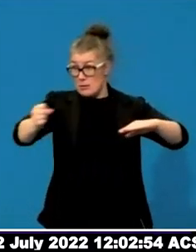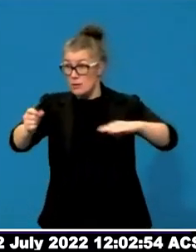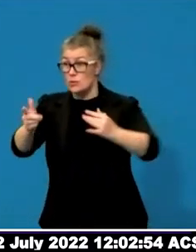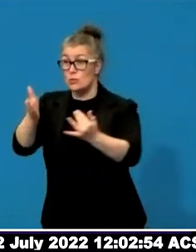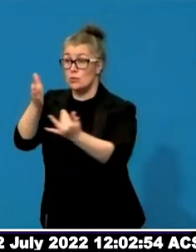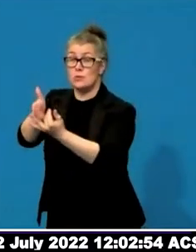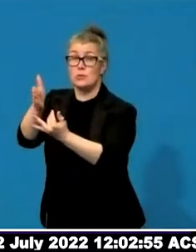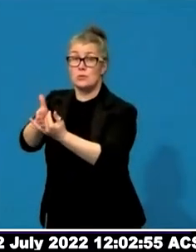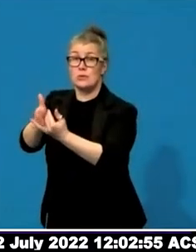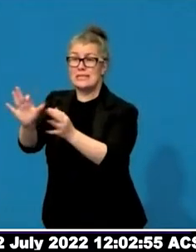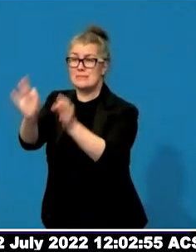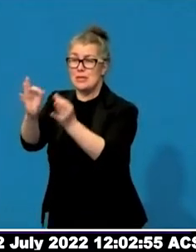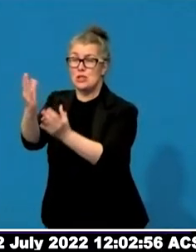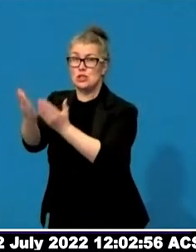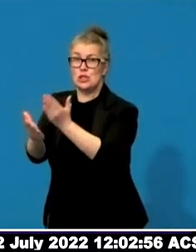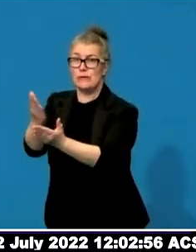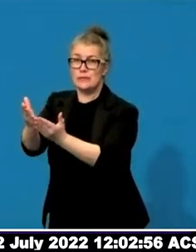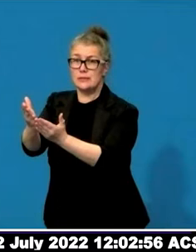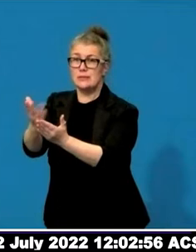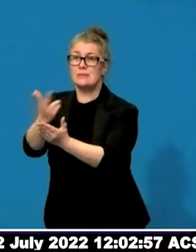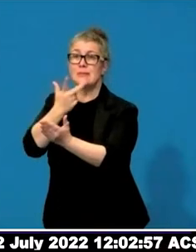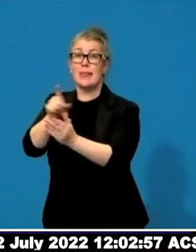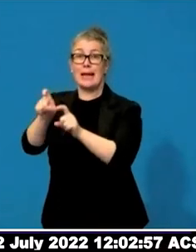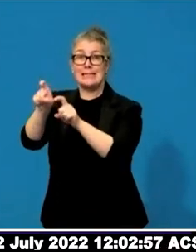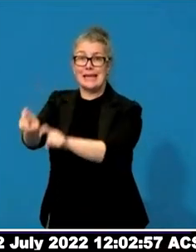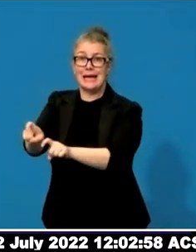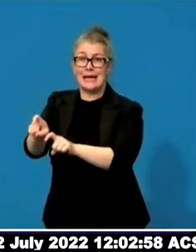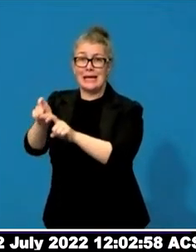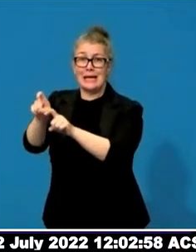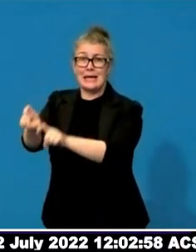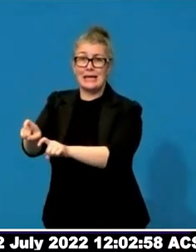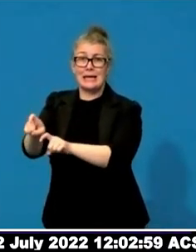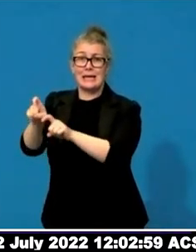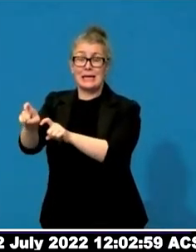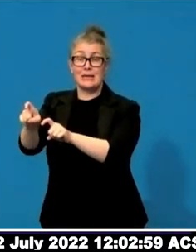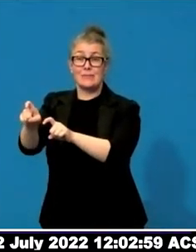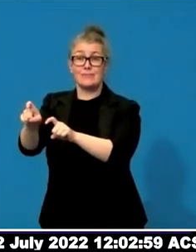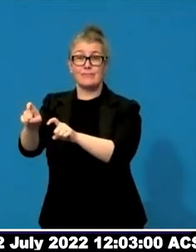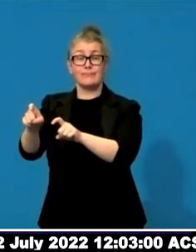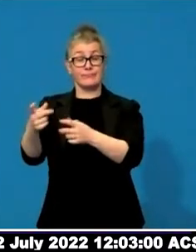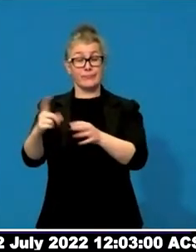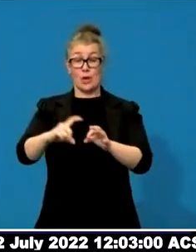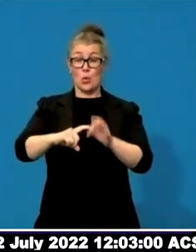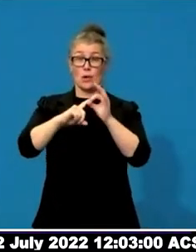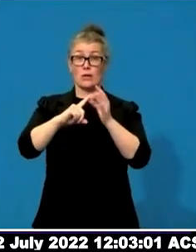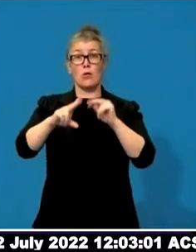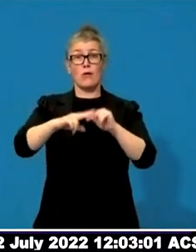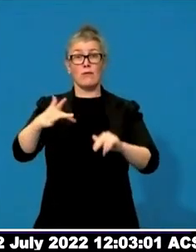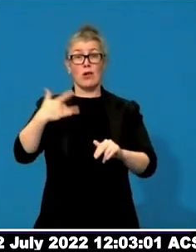if they stay away from country, their quality of life is more likely than not to decline.